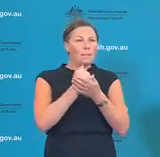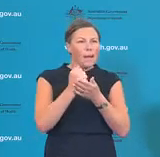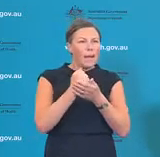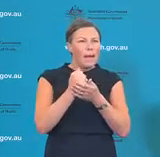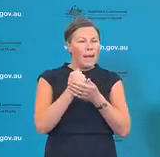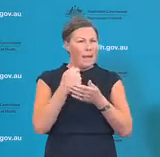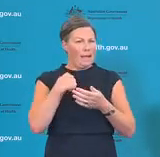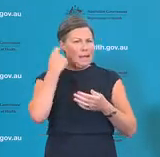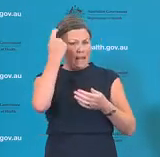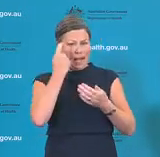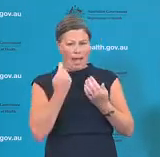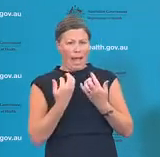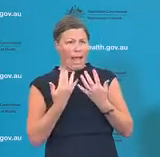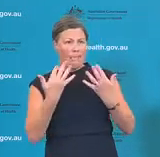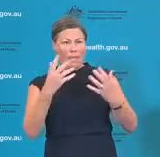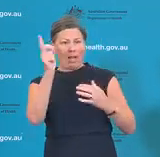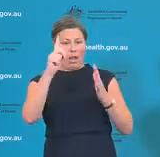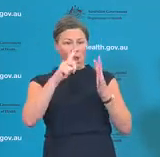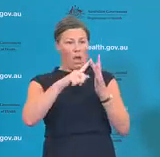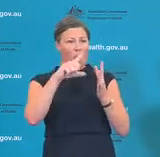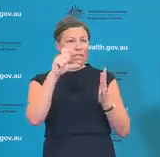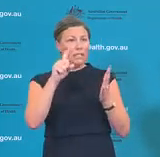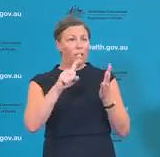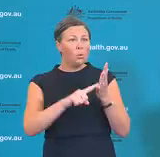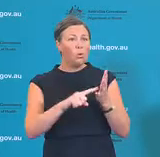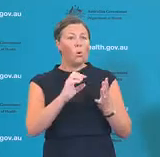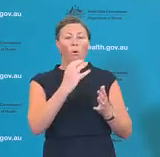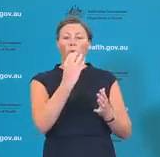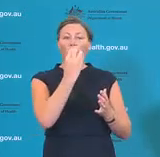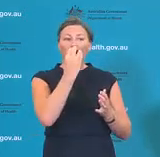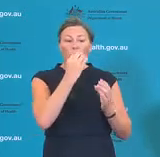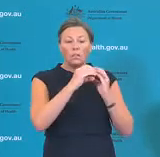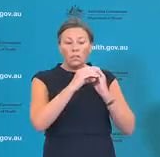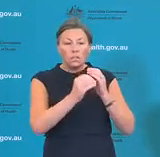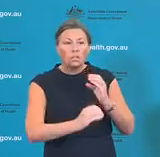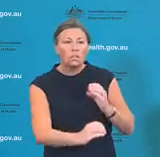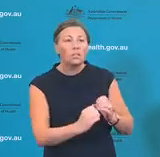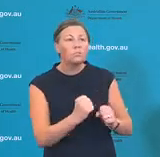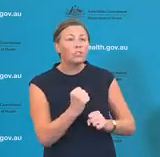people are in ICU or are on ventilators of the people that have tested positive?